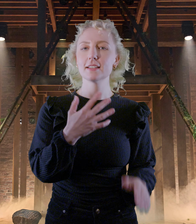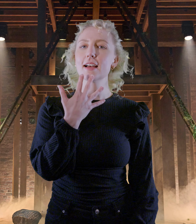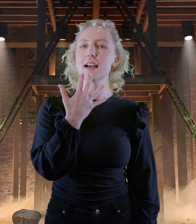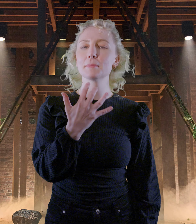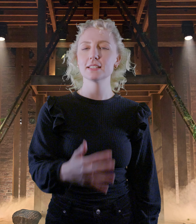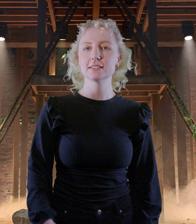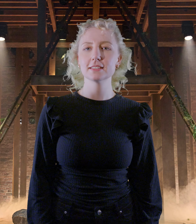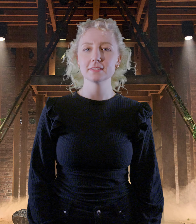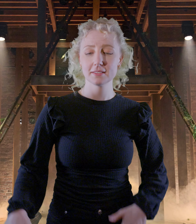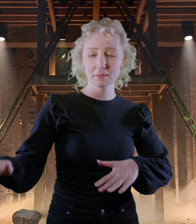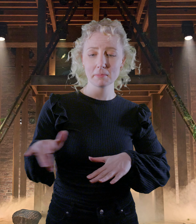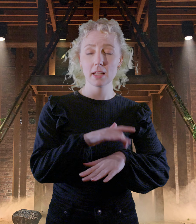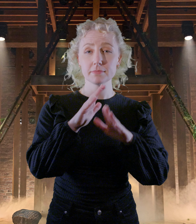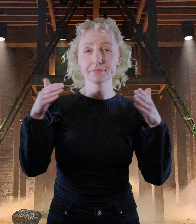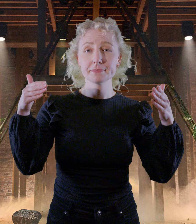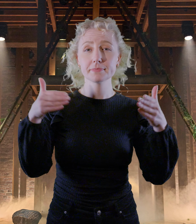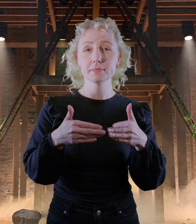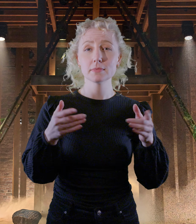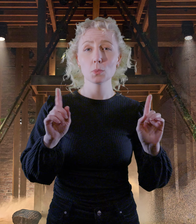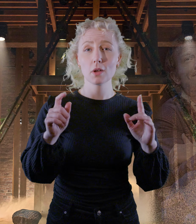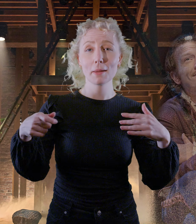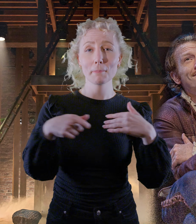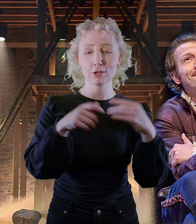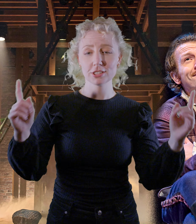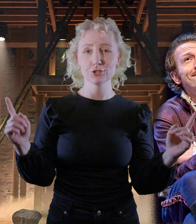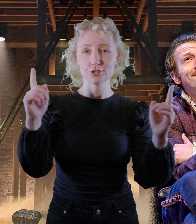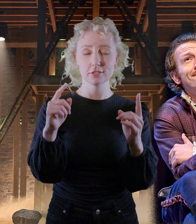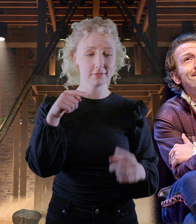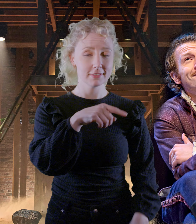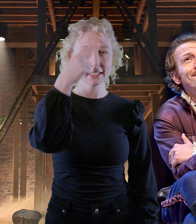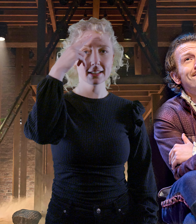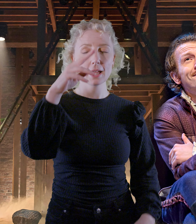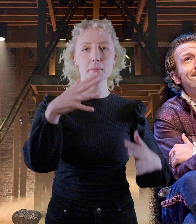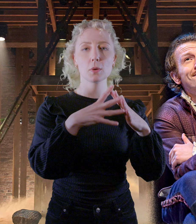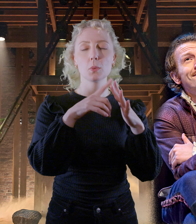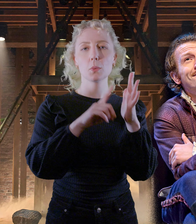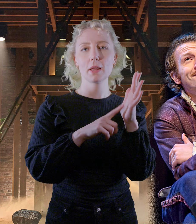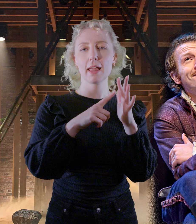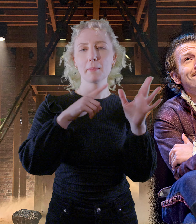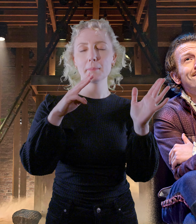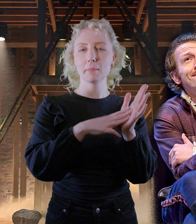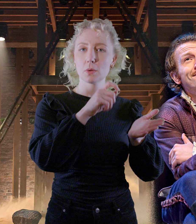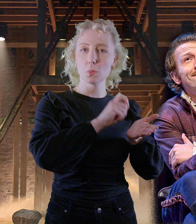Hamnet is a play about the marriage between William of Stratford-upon-Avon